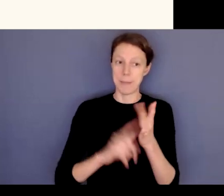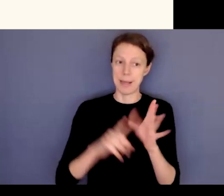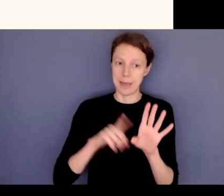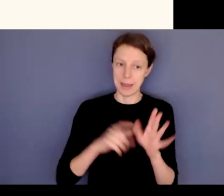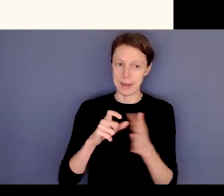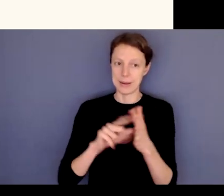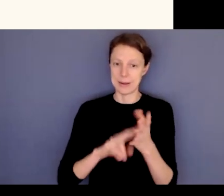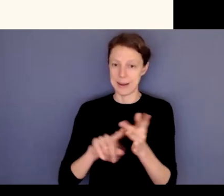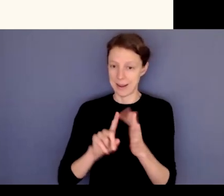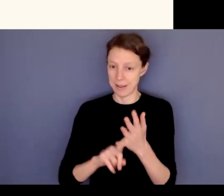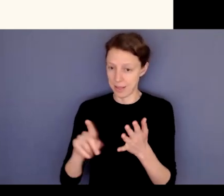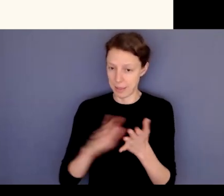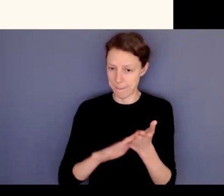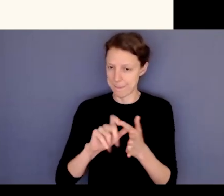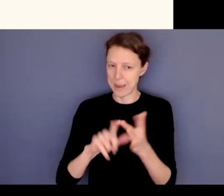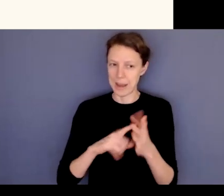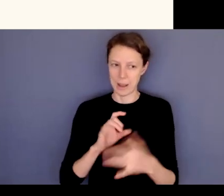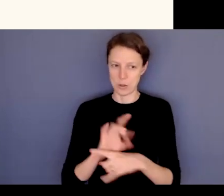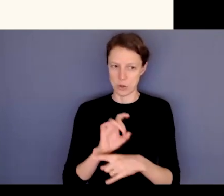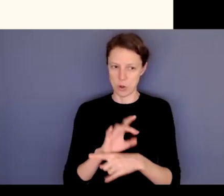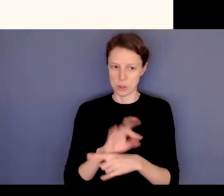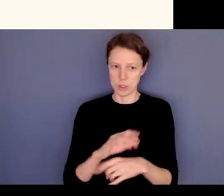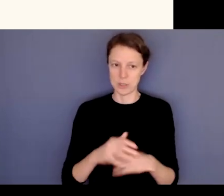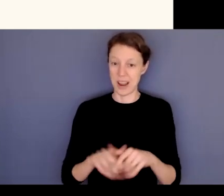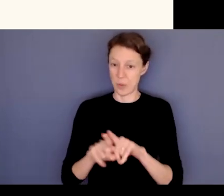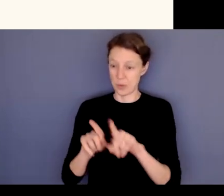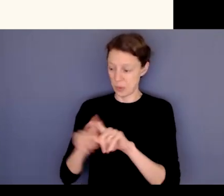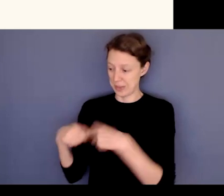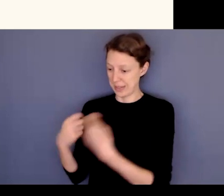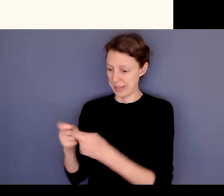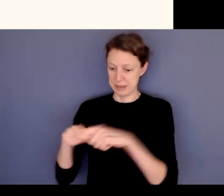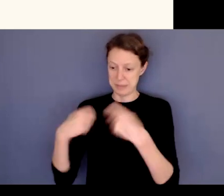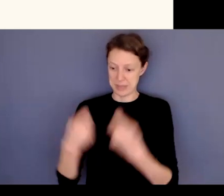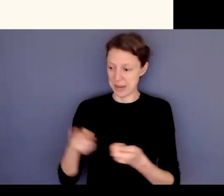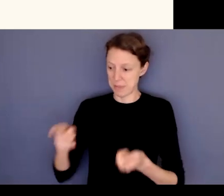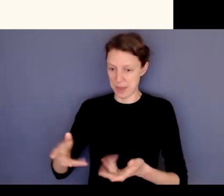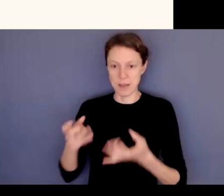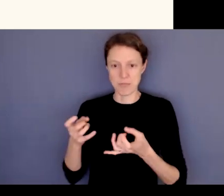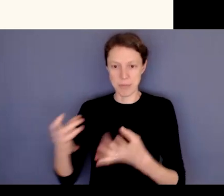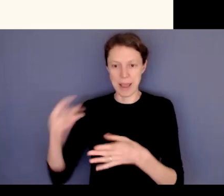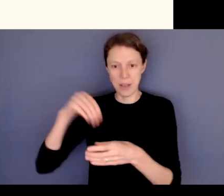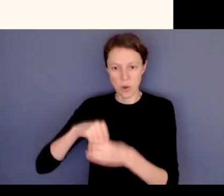consultants. And of course, to the teams who prepare the content and are willing to take risks, the lawyers are the ones